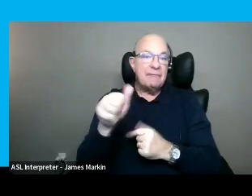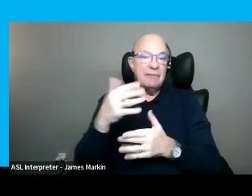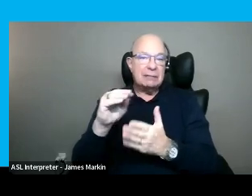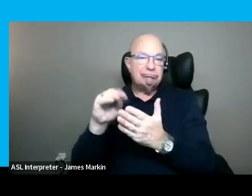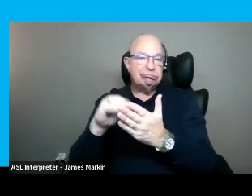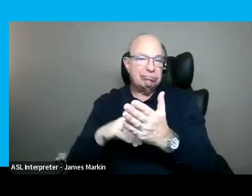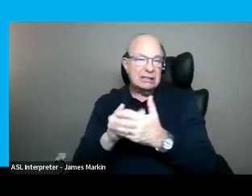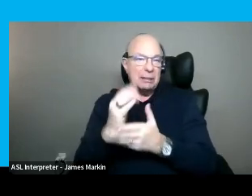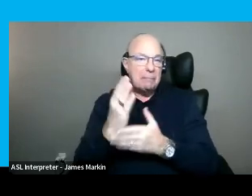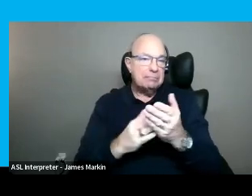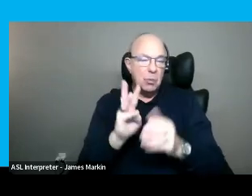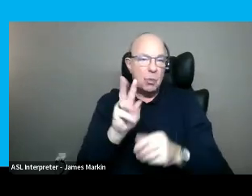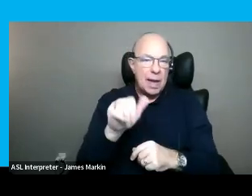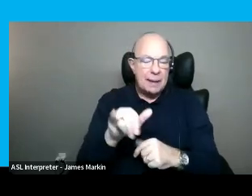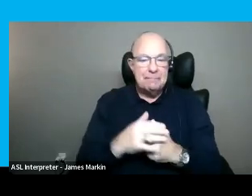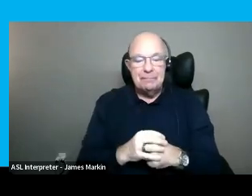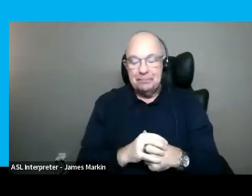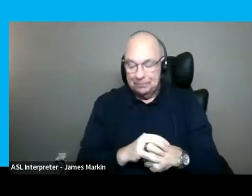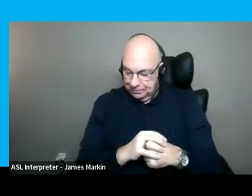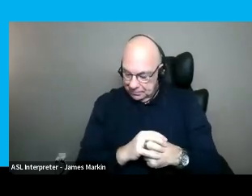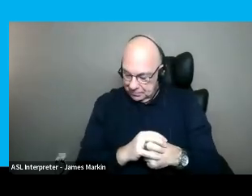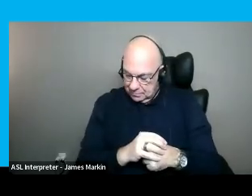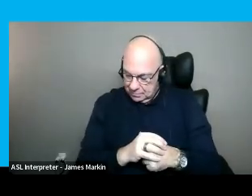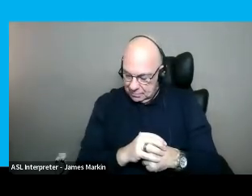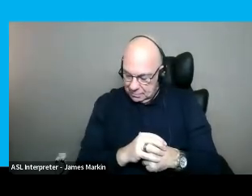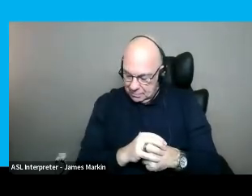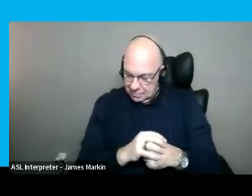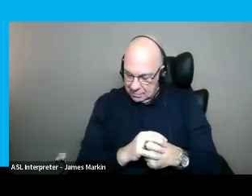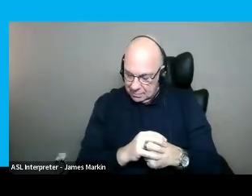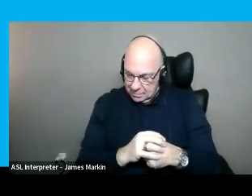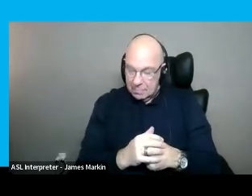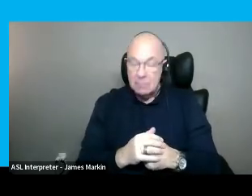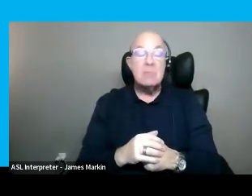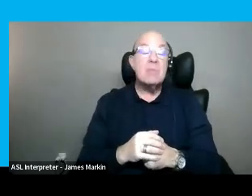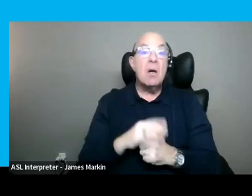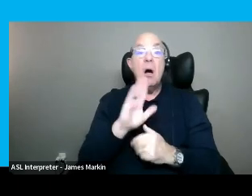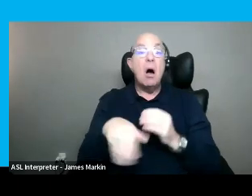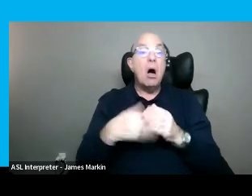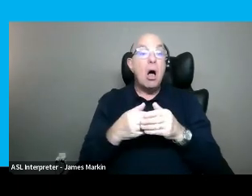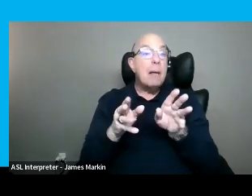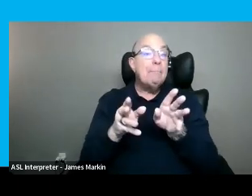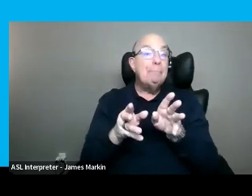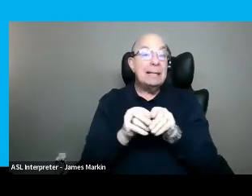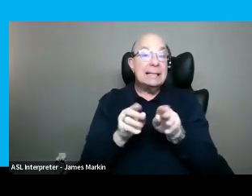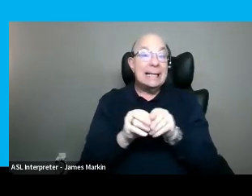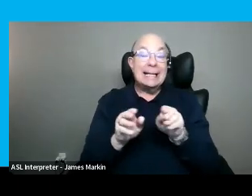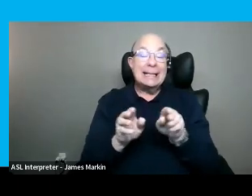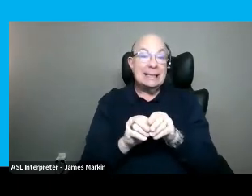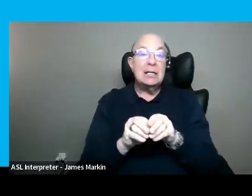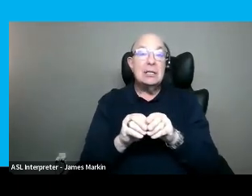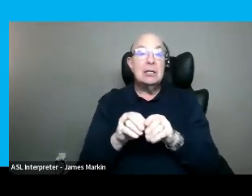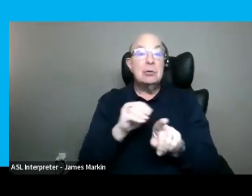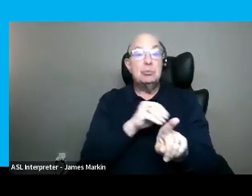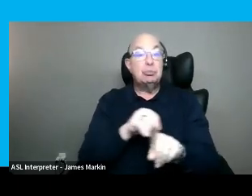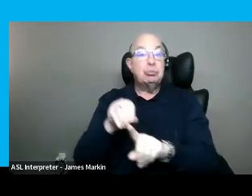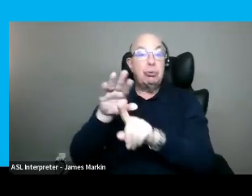Melissa Wong (she/her), SPT: Yeah. Melissa Wong (she/her), SPT: And one thing I forgot to mention is that all of the meetings are broadcast on YouTube.